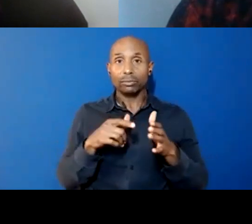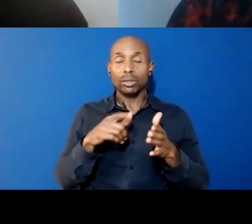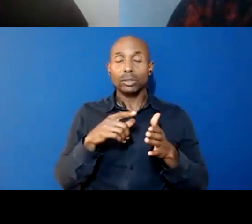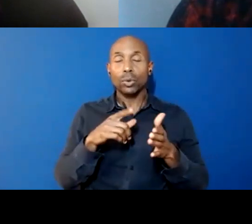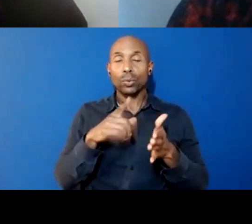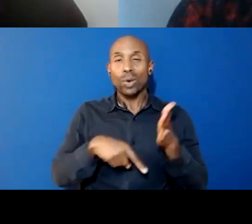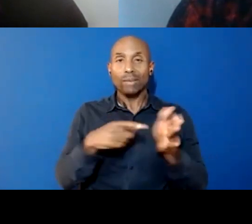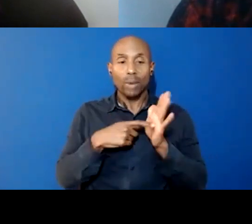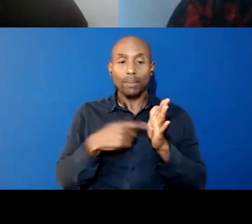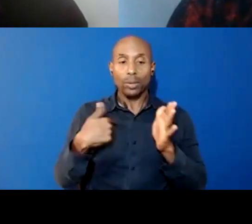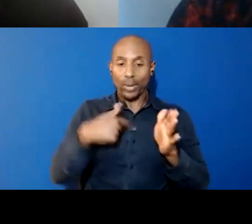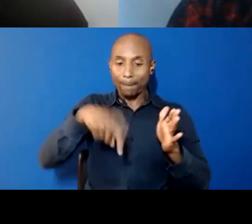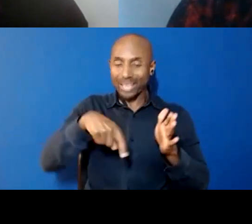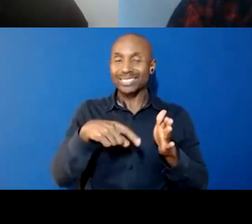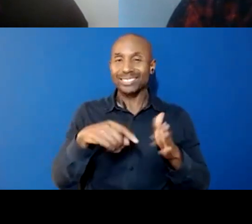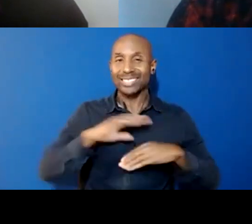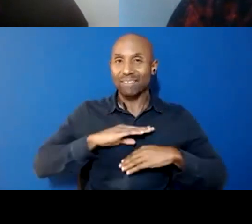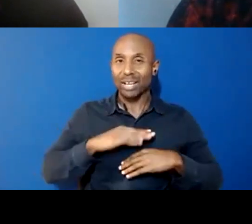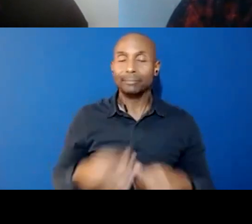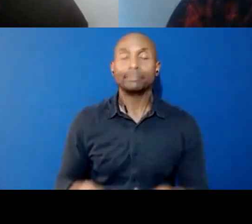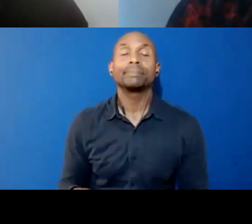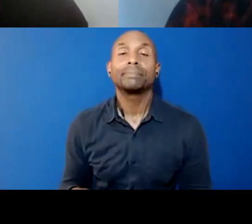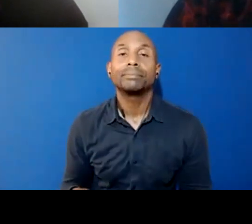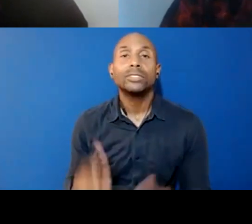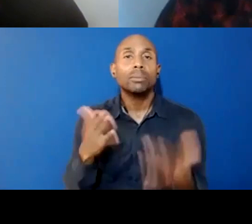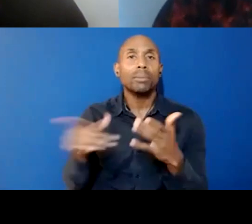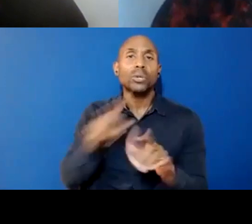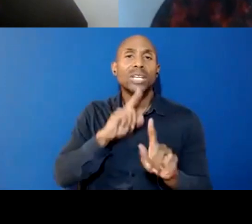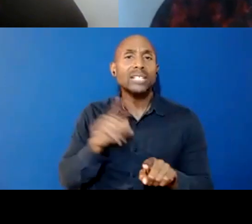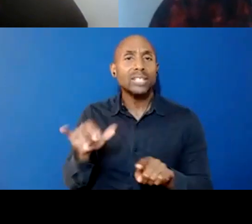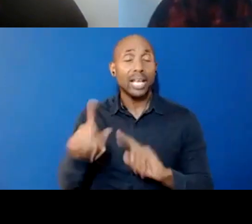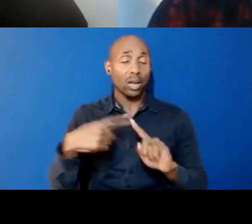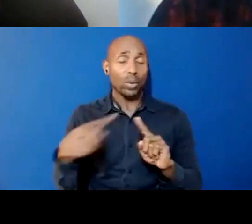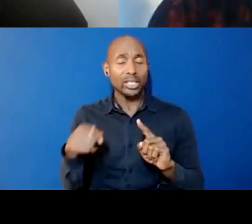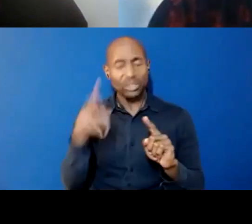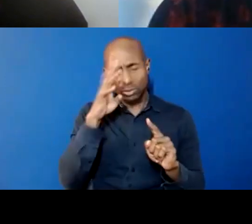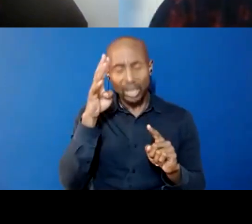the decision of whether to make a policy change for the student to allow the student to defer,